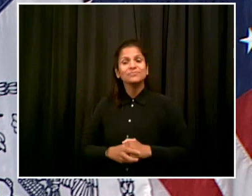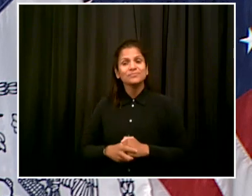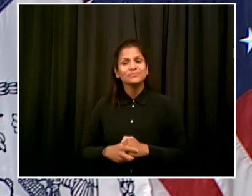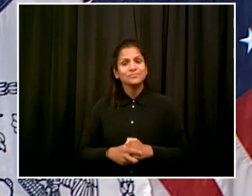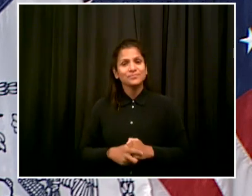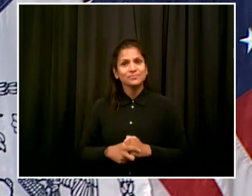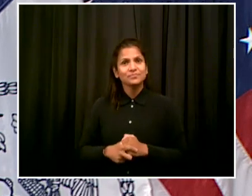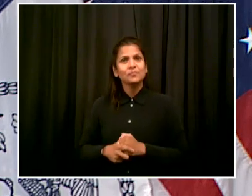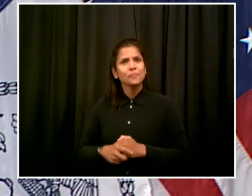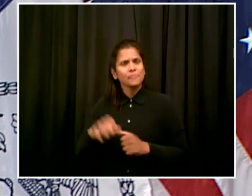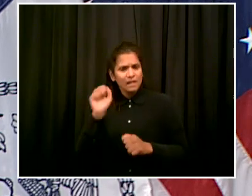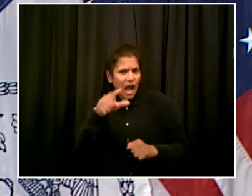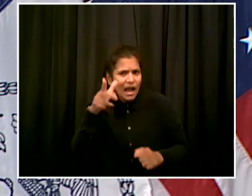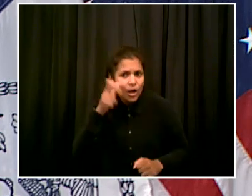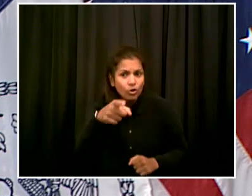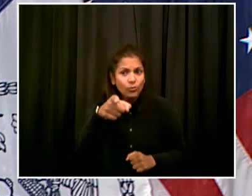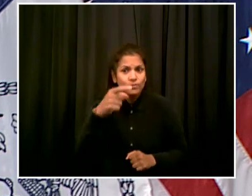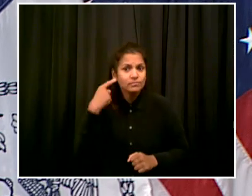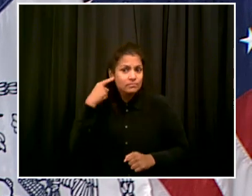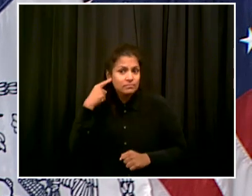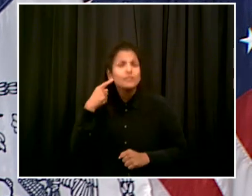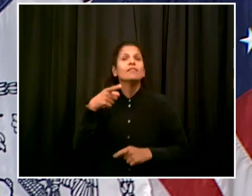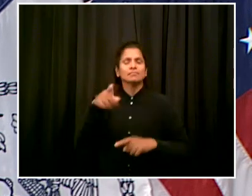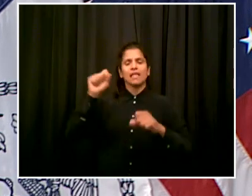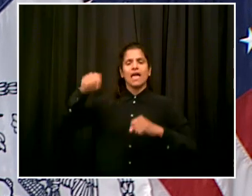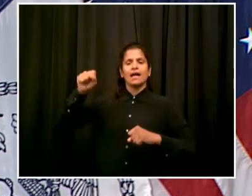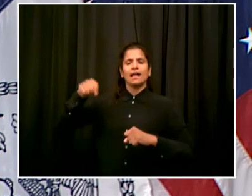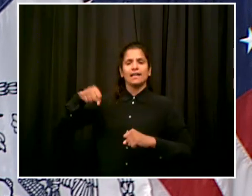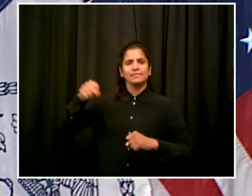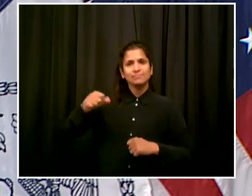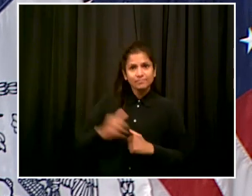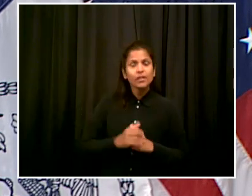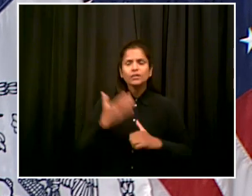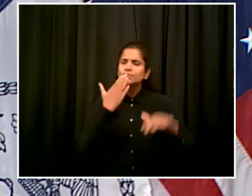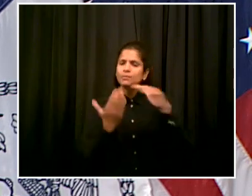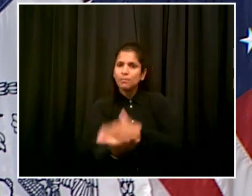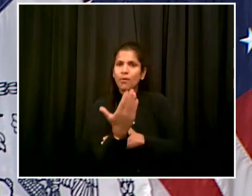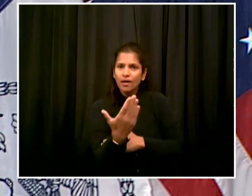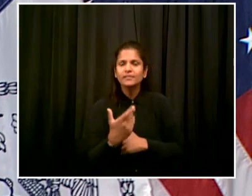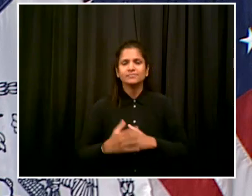NEXT, THE MANHATTAN TIMES.